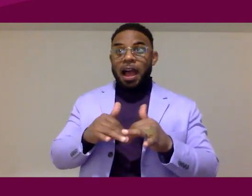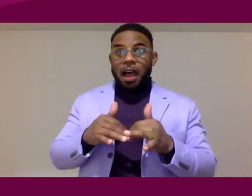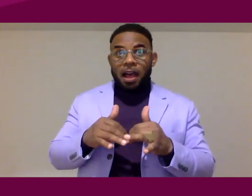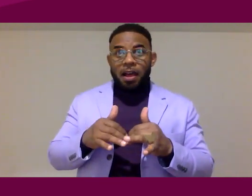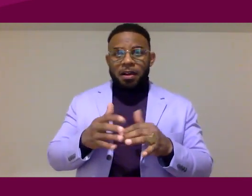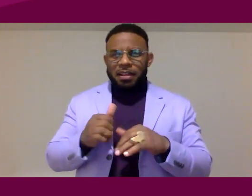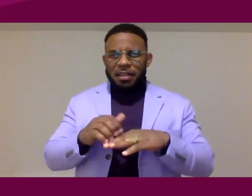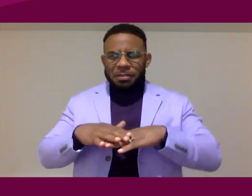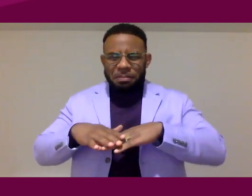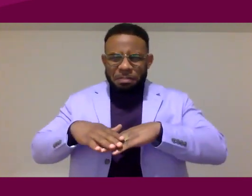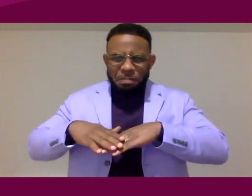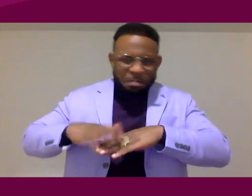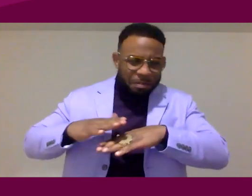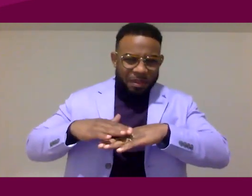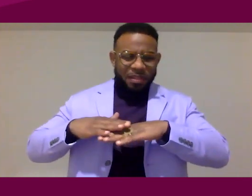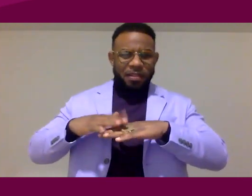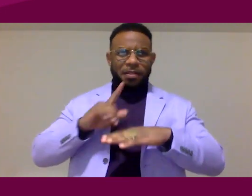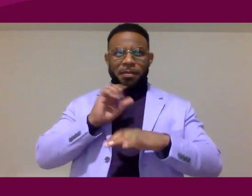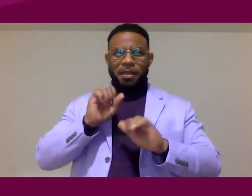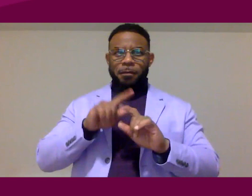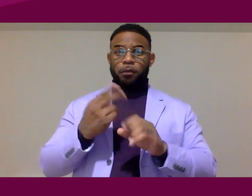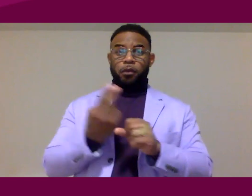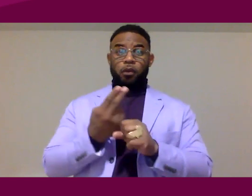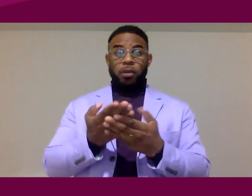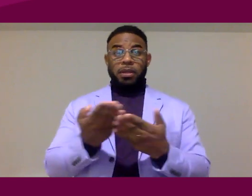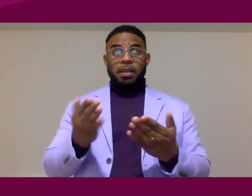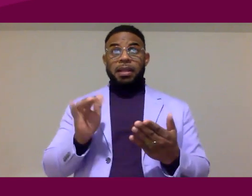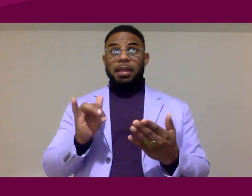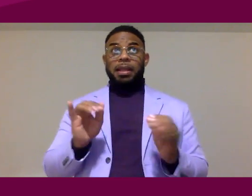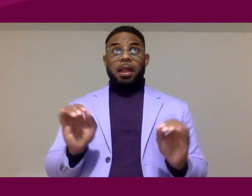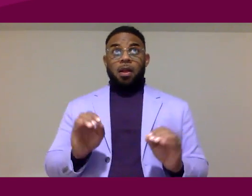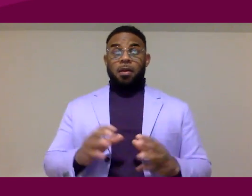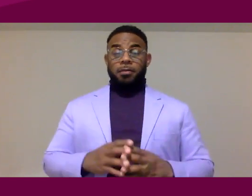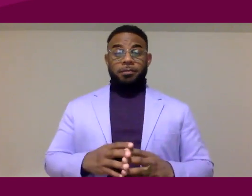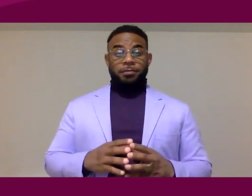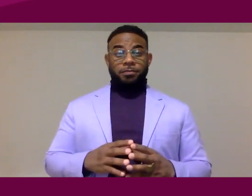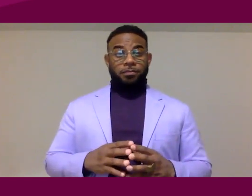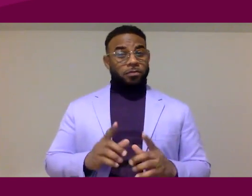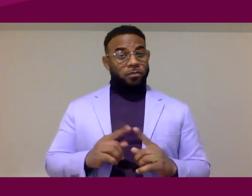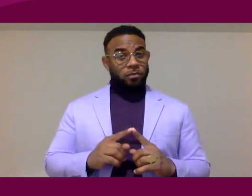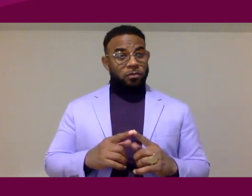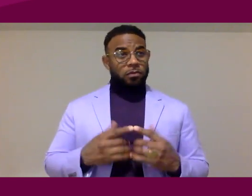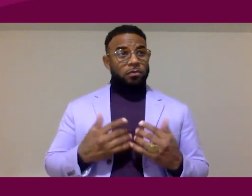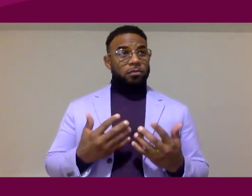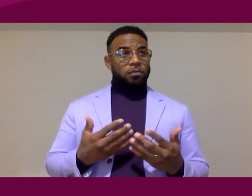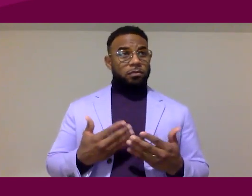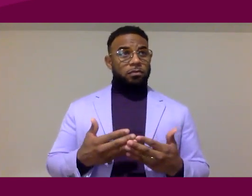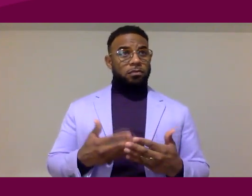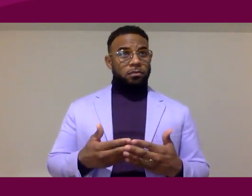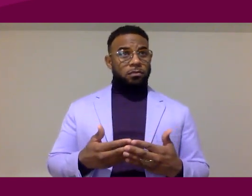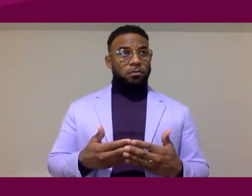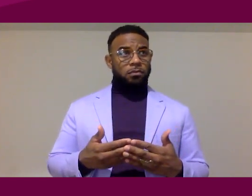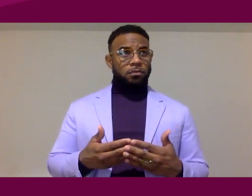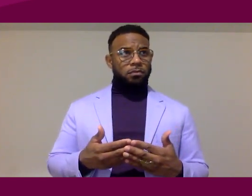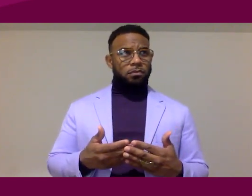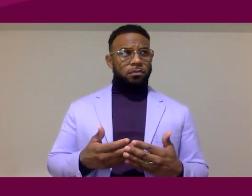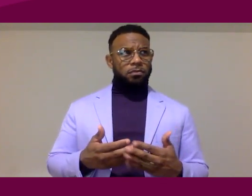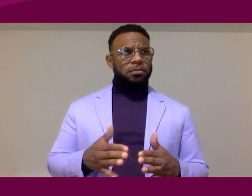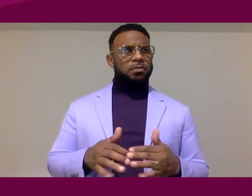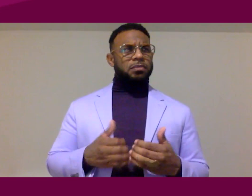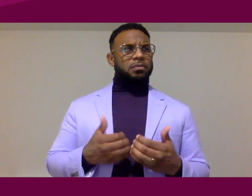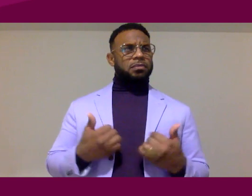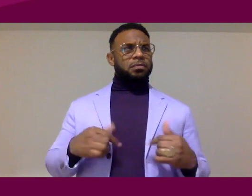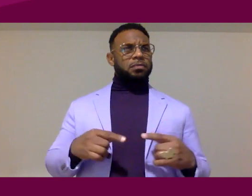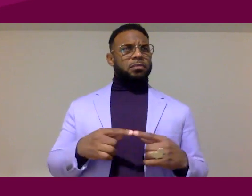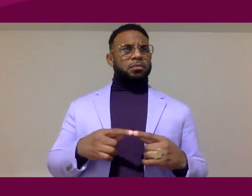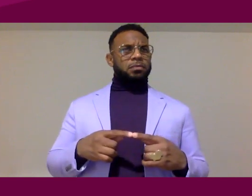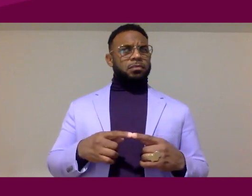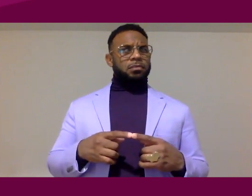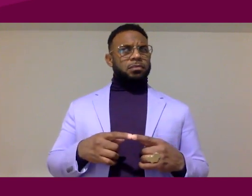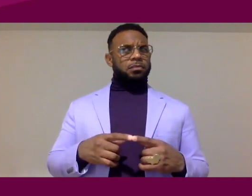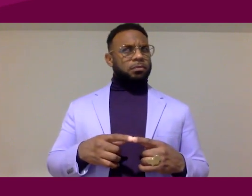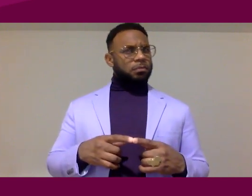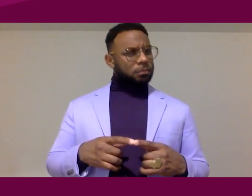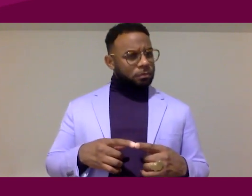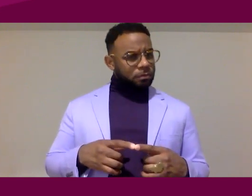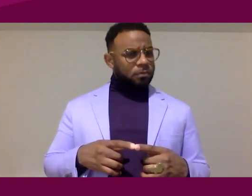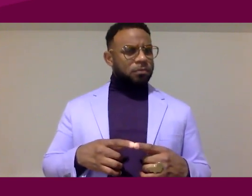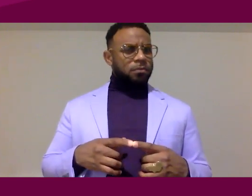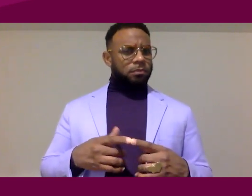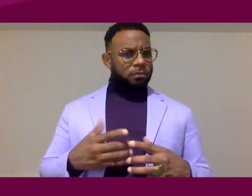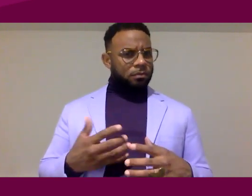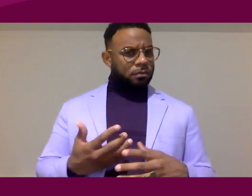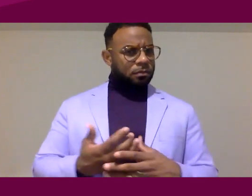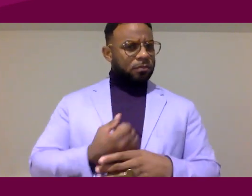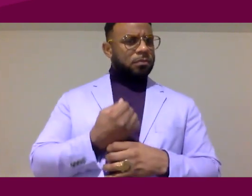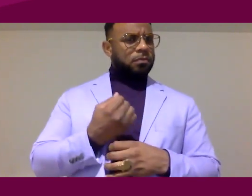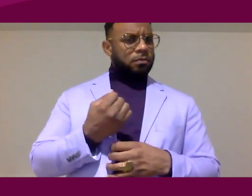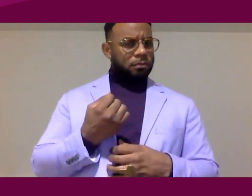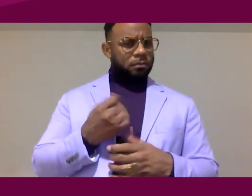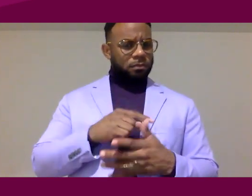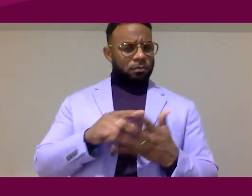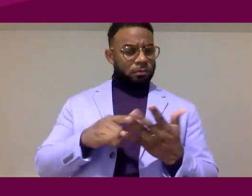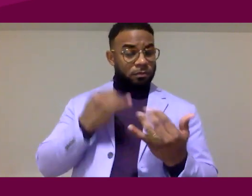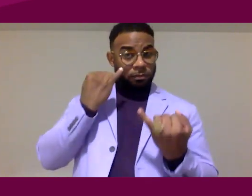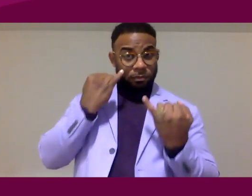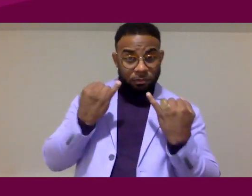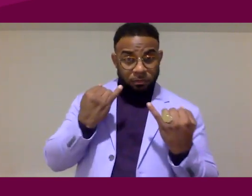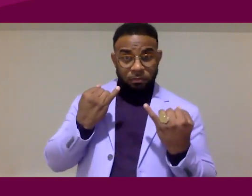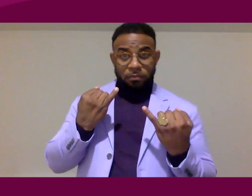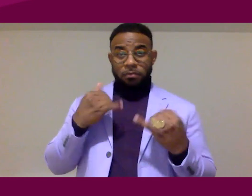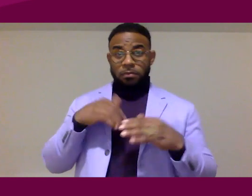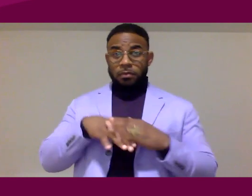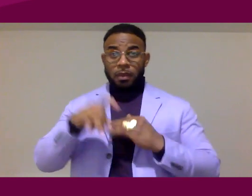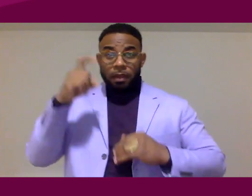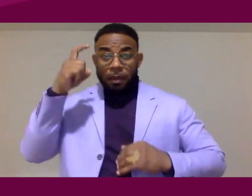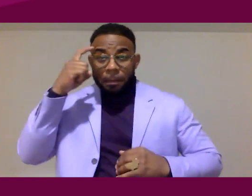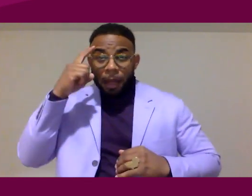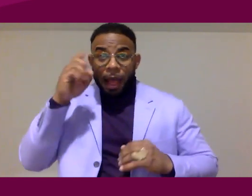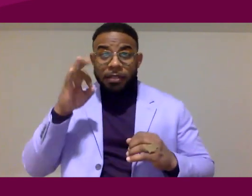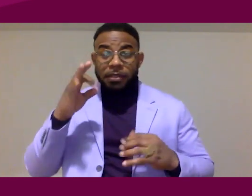minimum to be able to use things at all to how do we get these ideas into the minds of